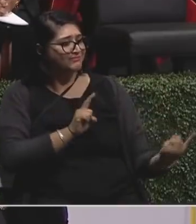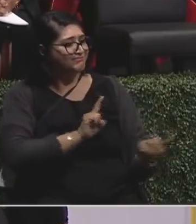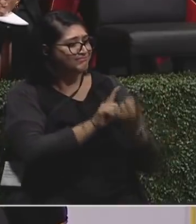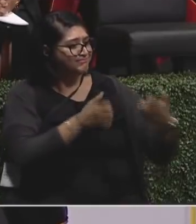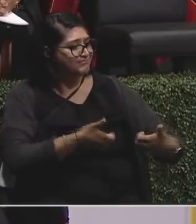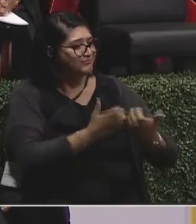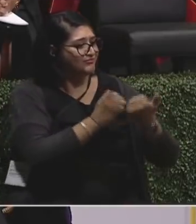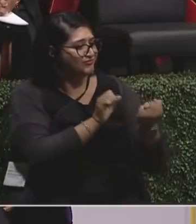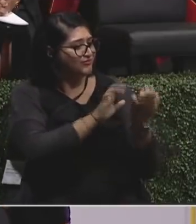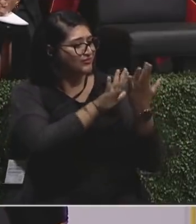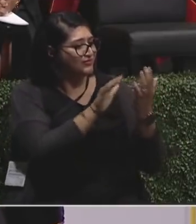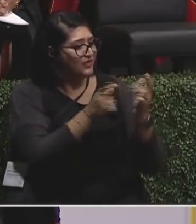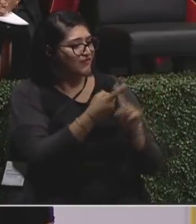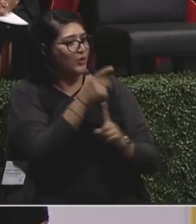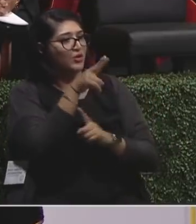OF STUDENTS, NEW WAYS TO MEET THE CHALLENGES FACED BY